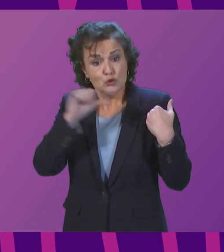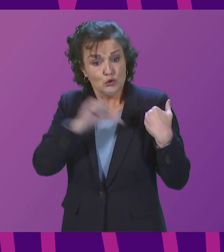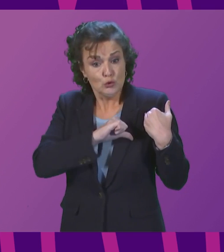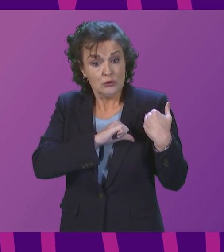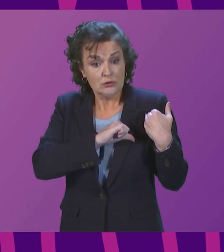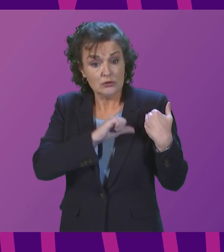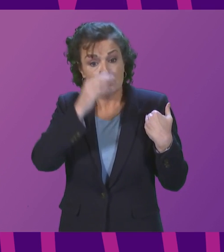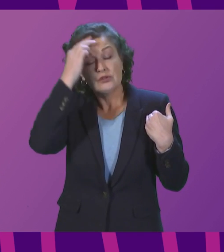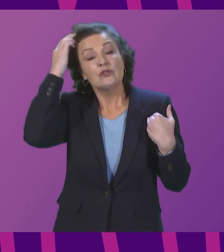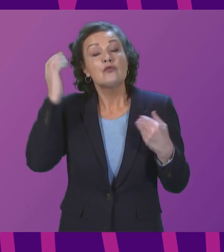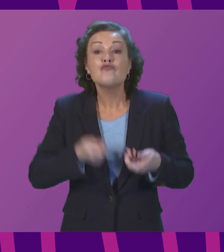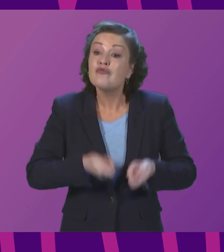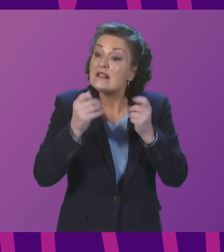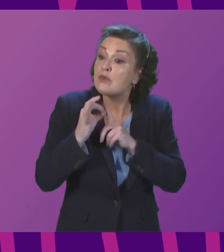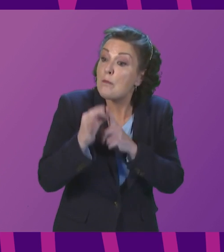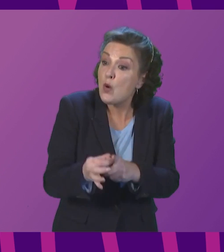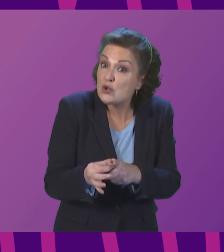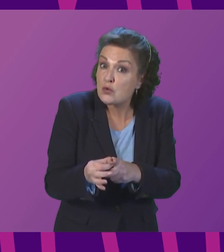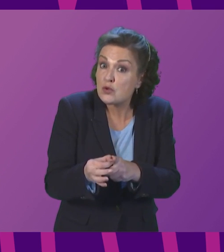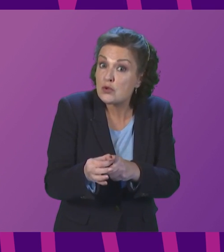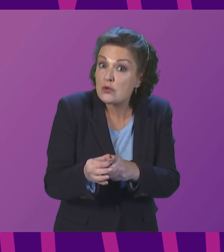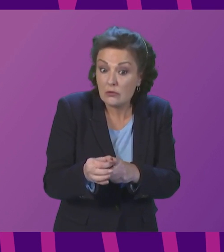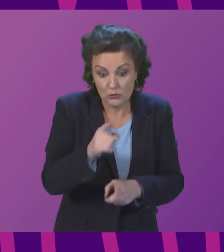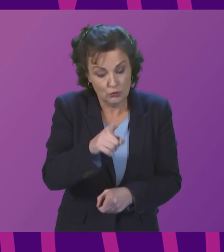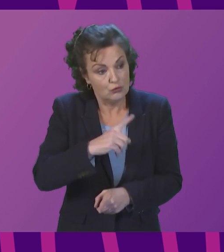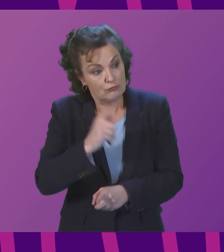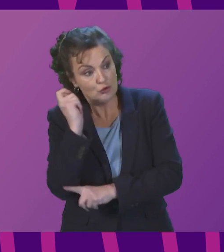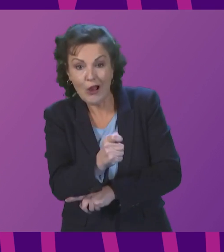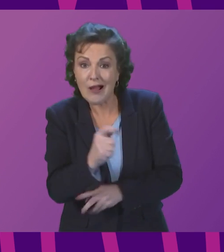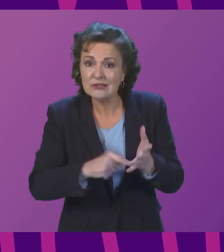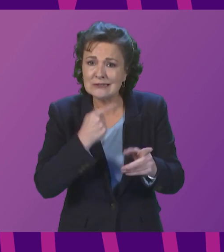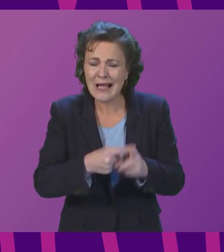Anas Sarwar is asking me about something that, regrettably, I have no power to do.